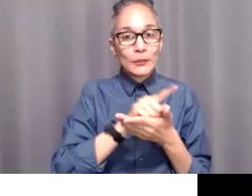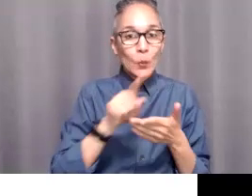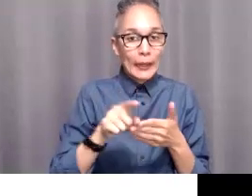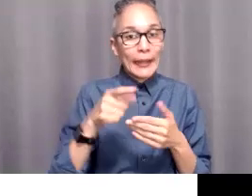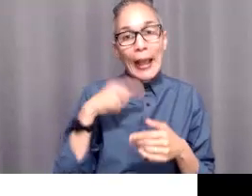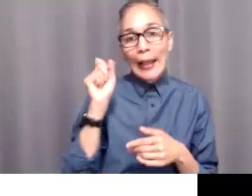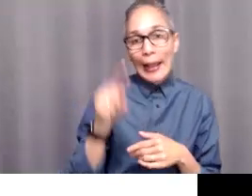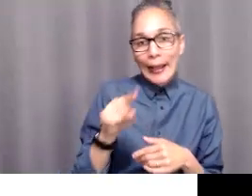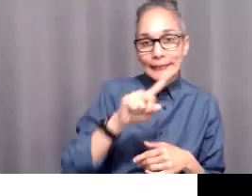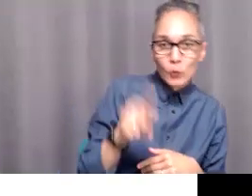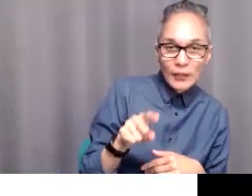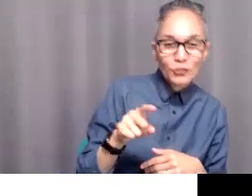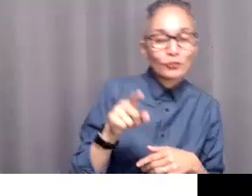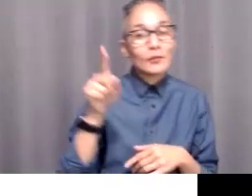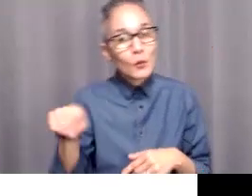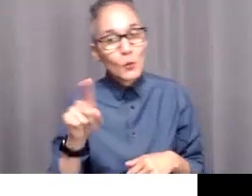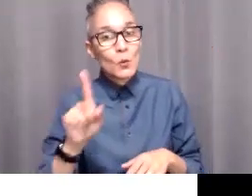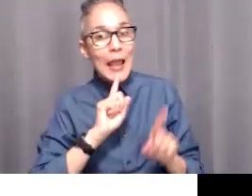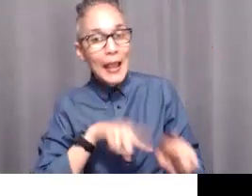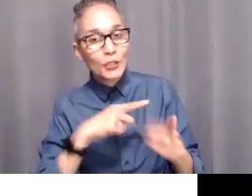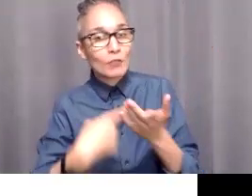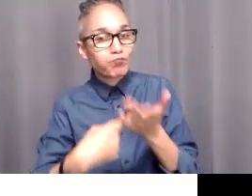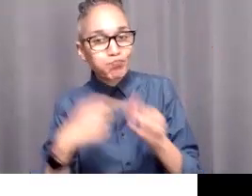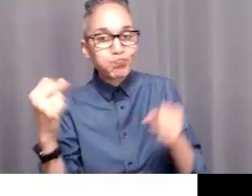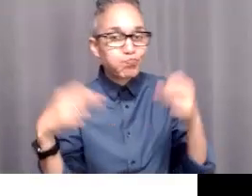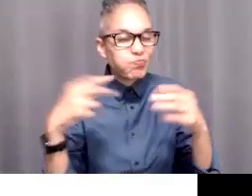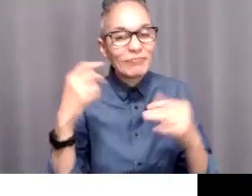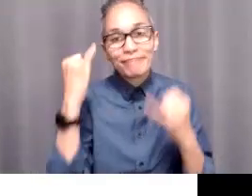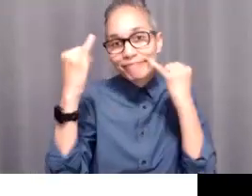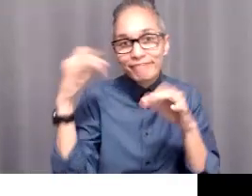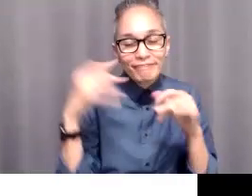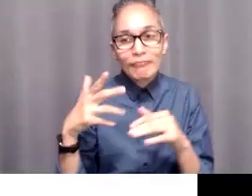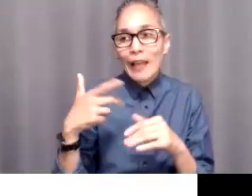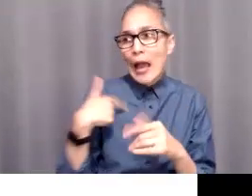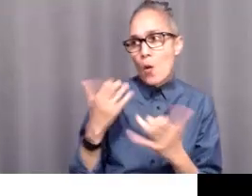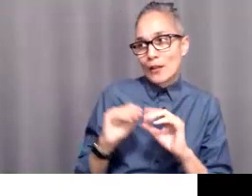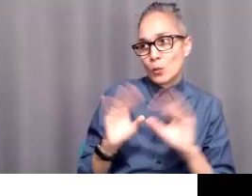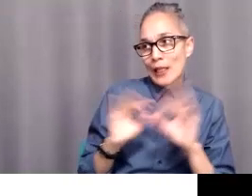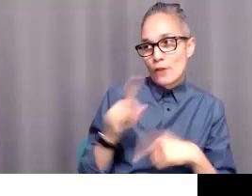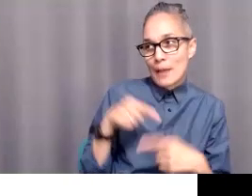This is what some people, some people said this, some people said this. This is where, you know, I need to clarify on this, you know,